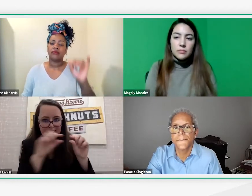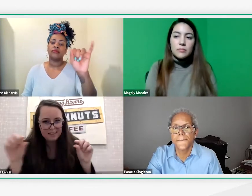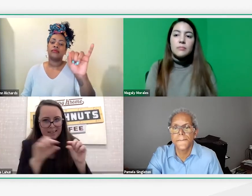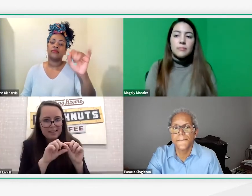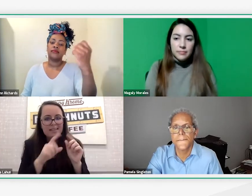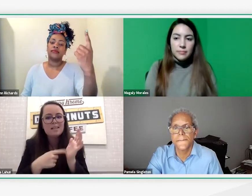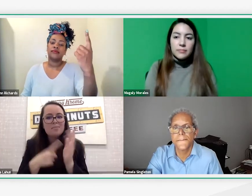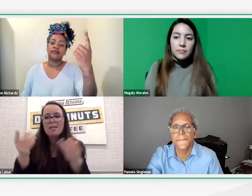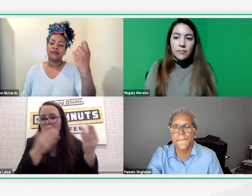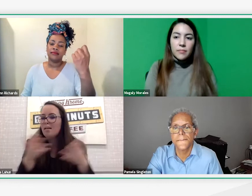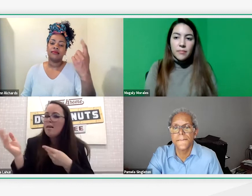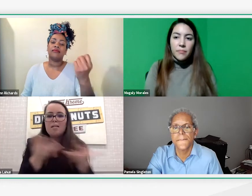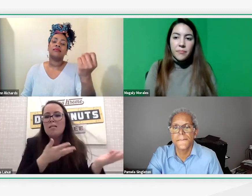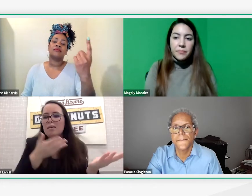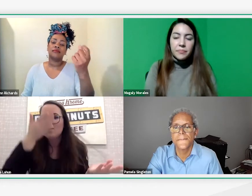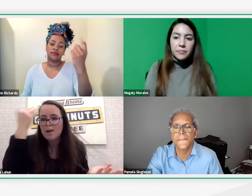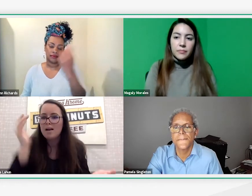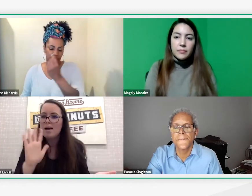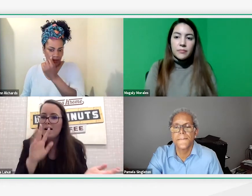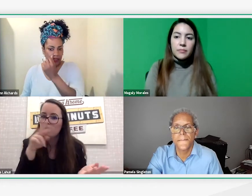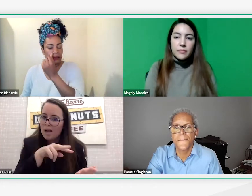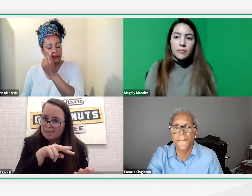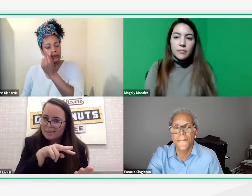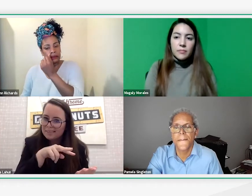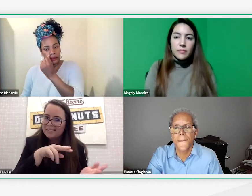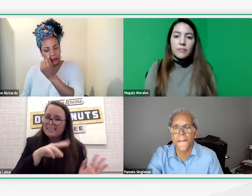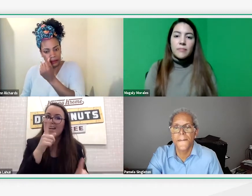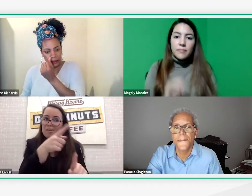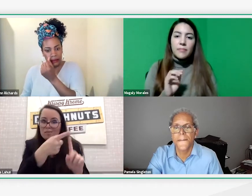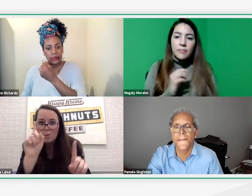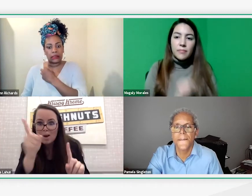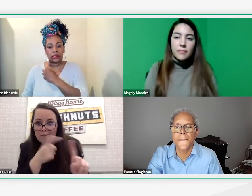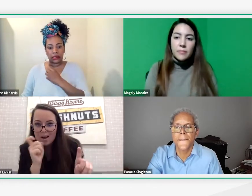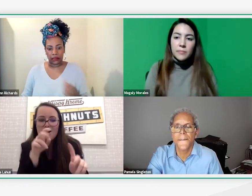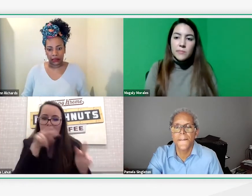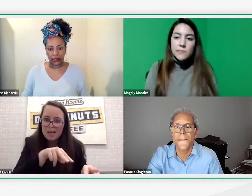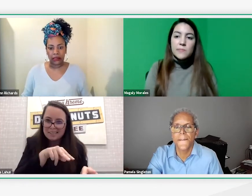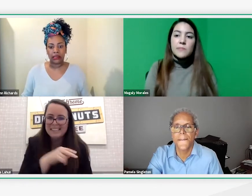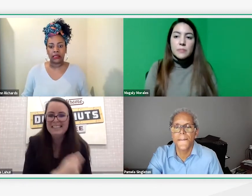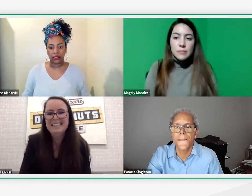you know, some states have items that they put in there. Other ones don't. So it depends on where